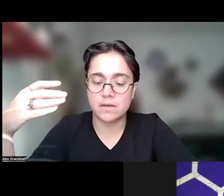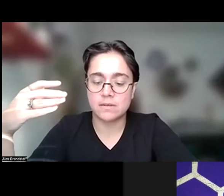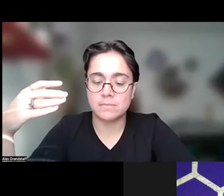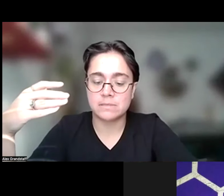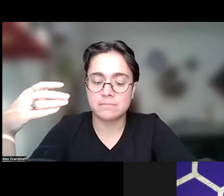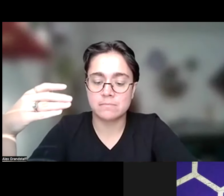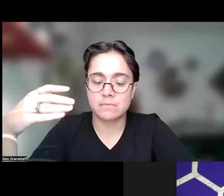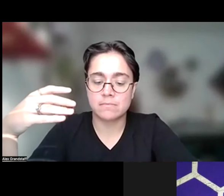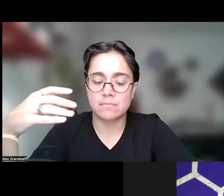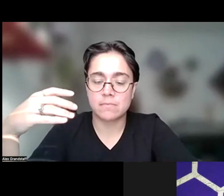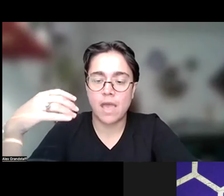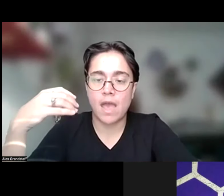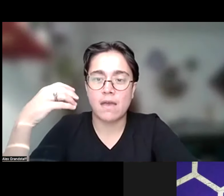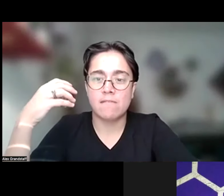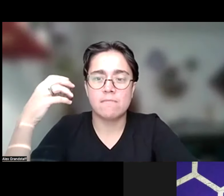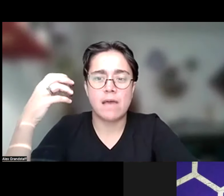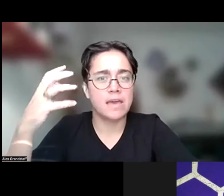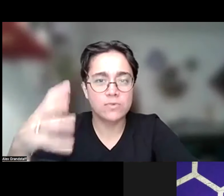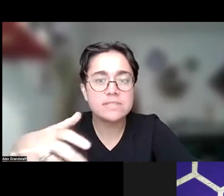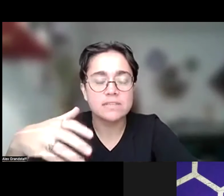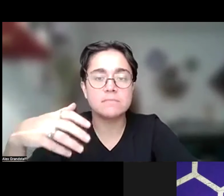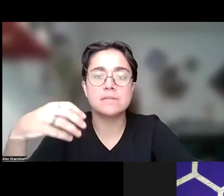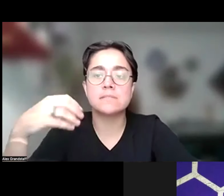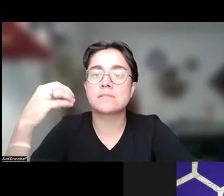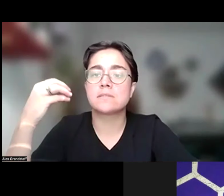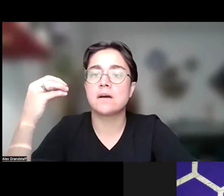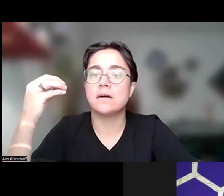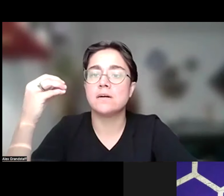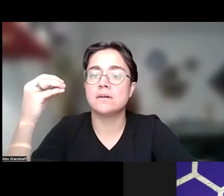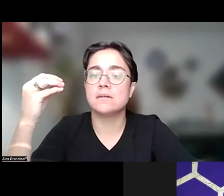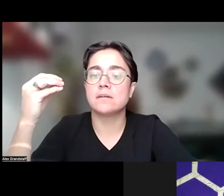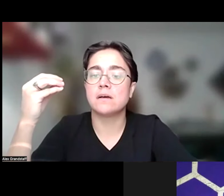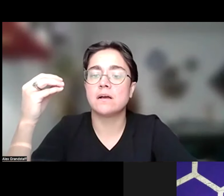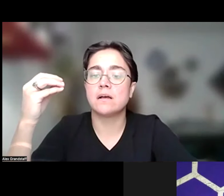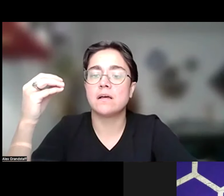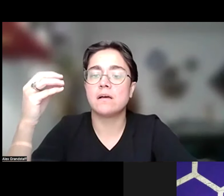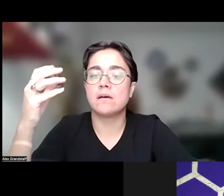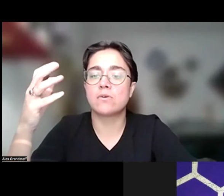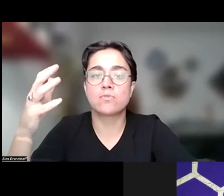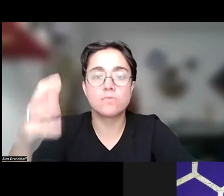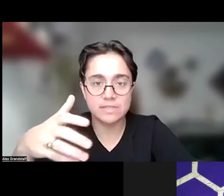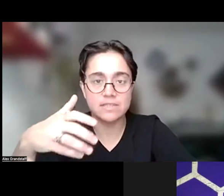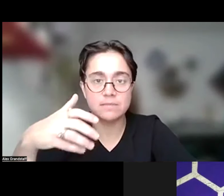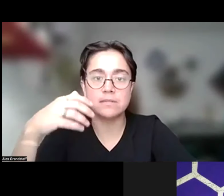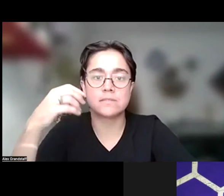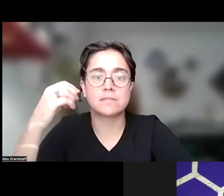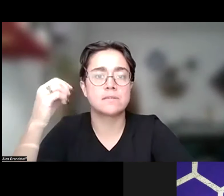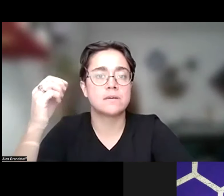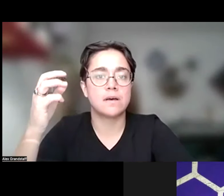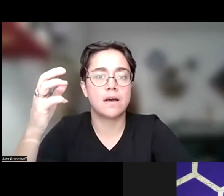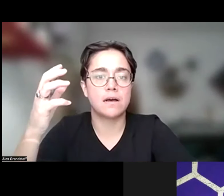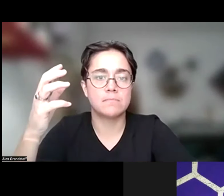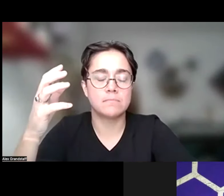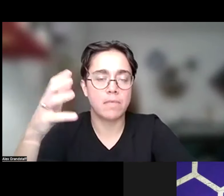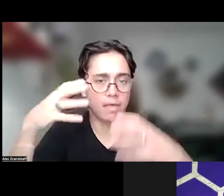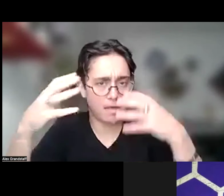Vitriol being angry sentiments,